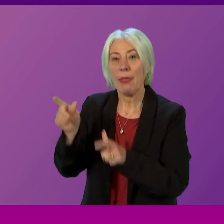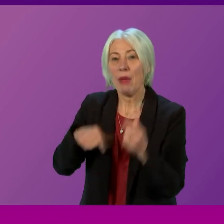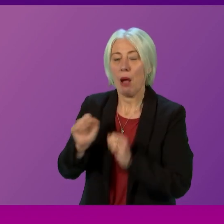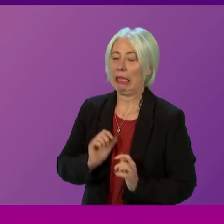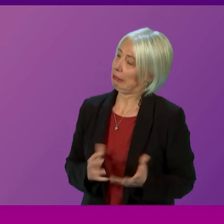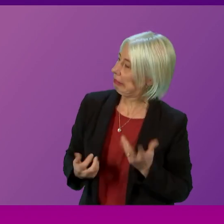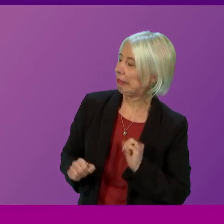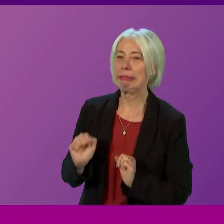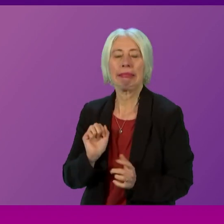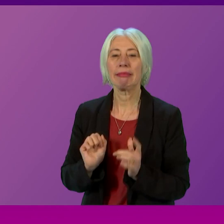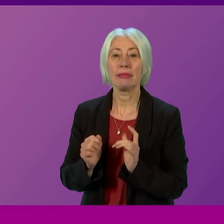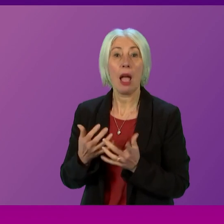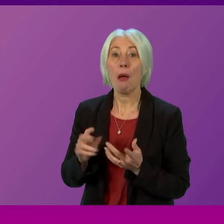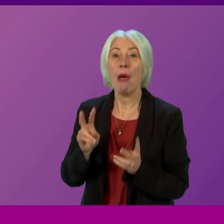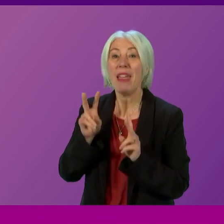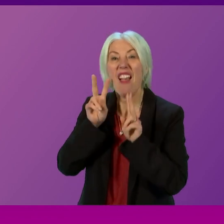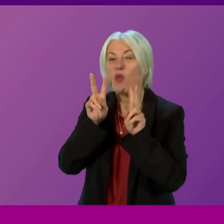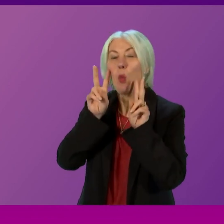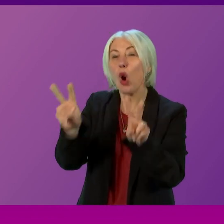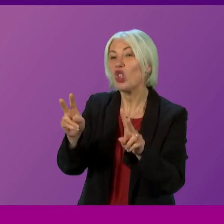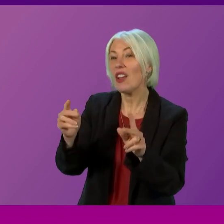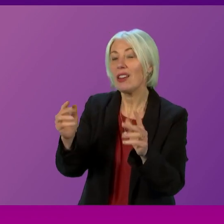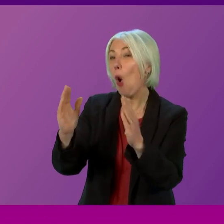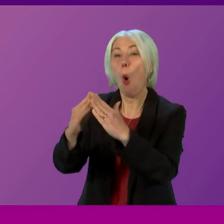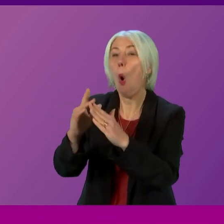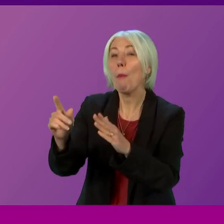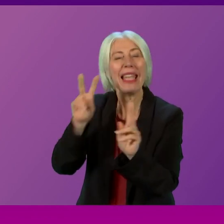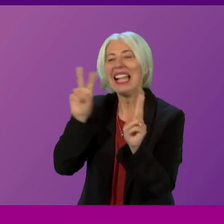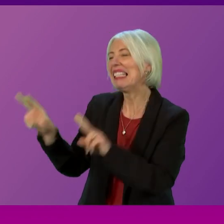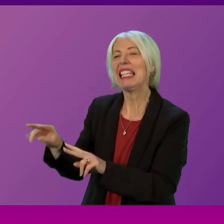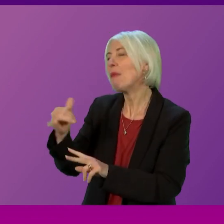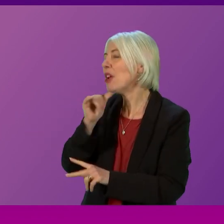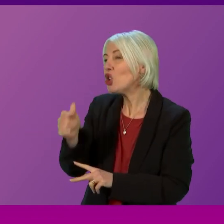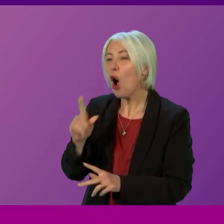not sure that it is always visible to the people who are watching at home, but the catcalling,